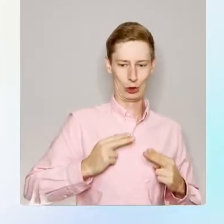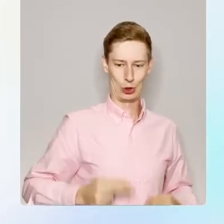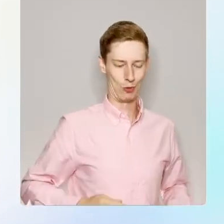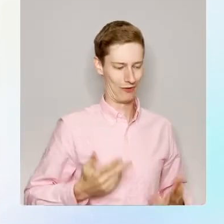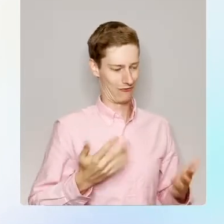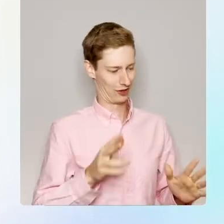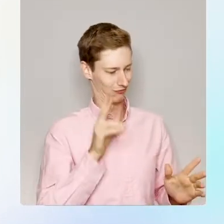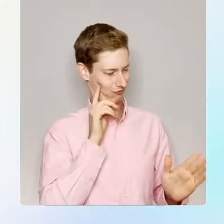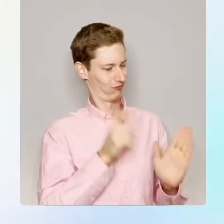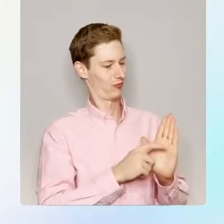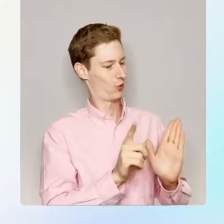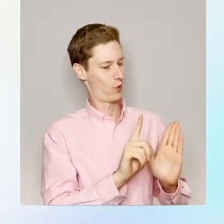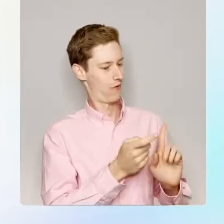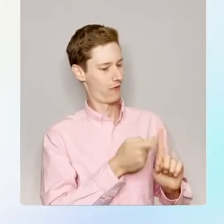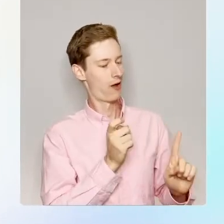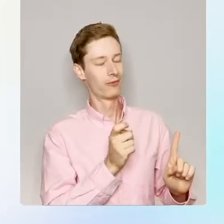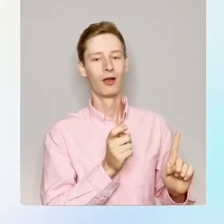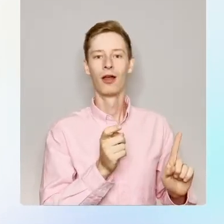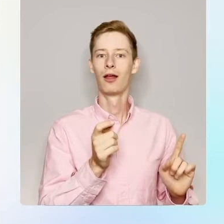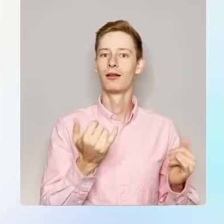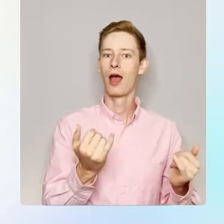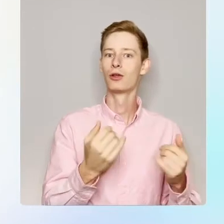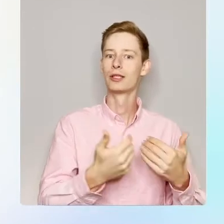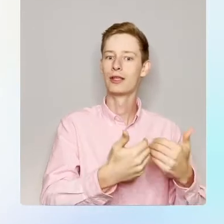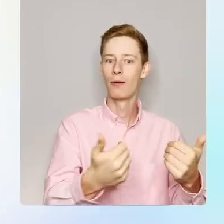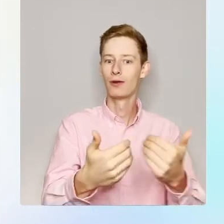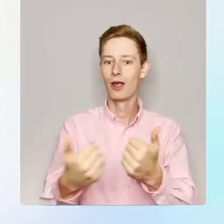and allows our brain to more easily distinguish between voices.